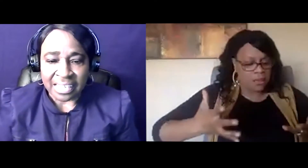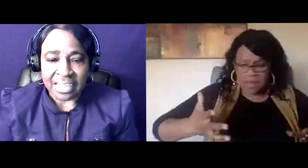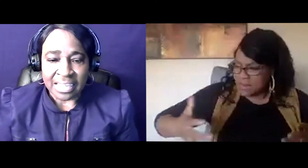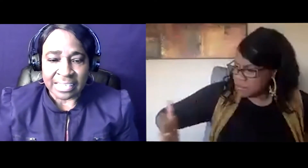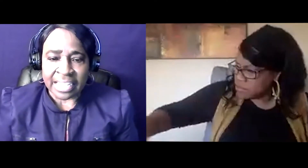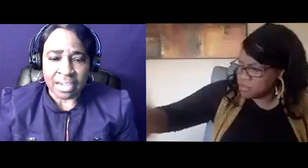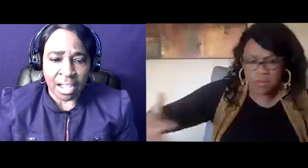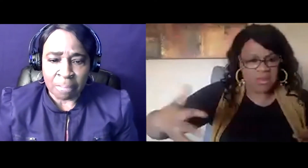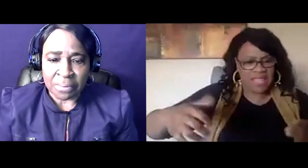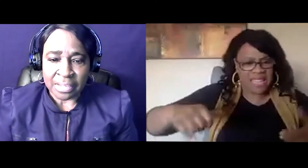get up,